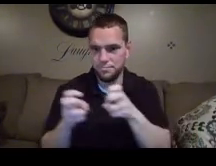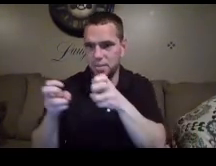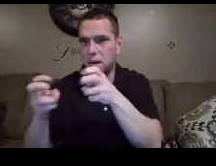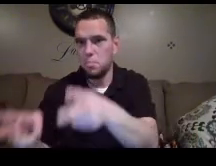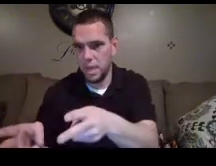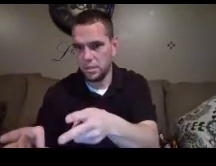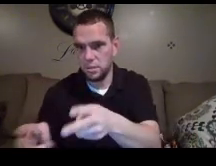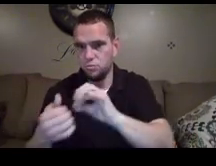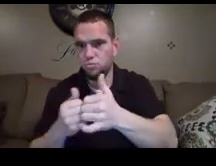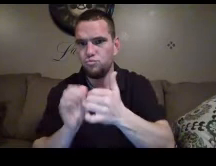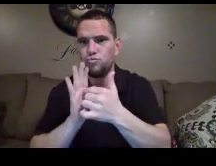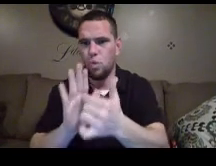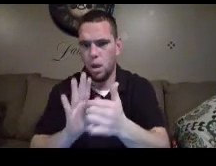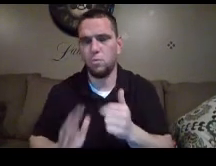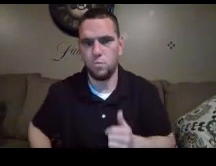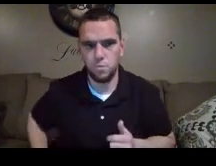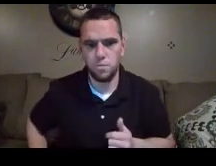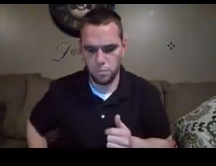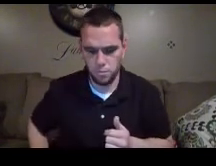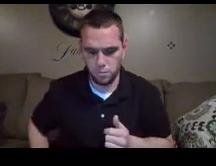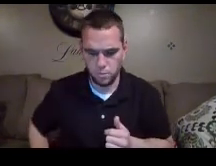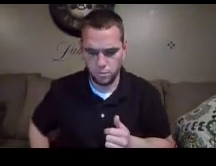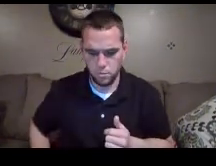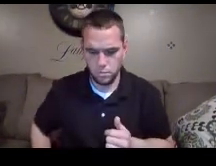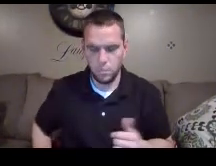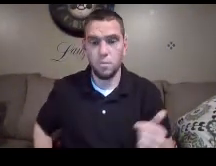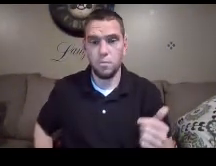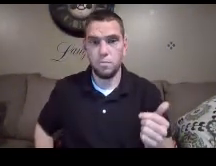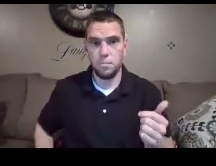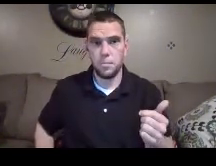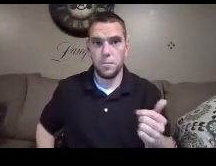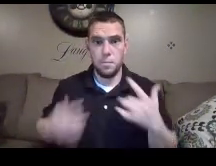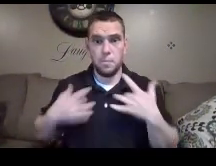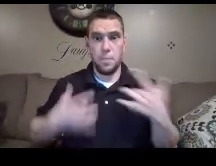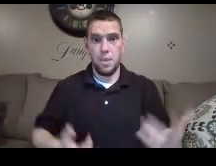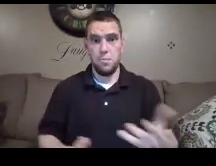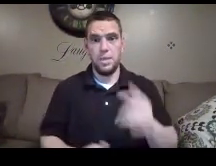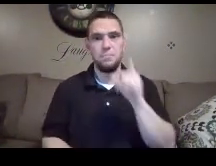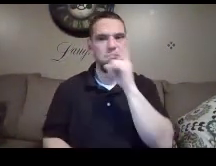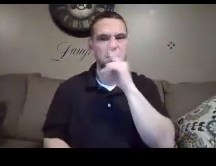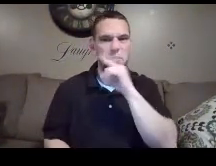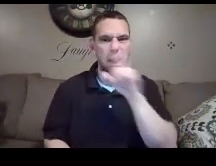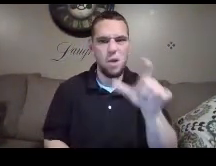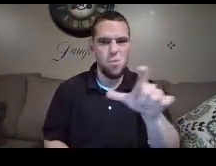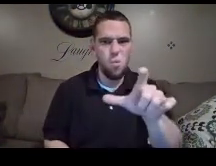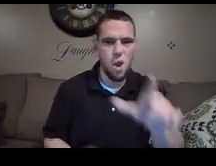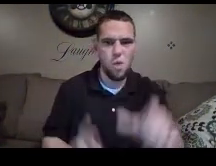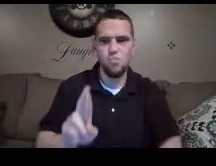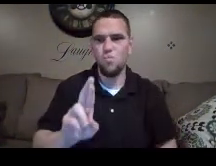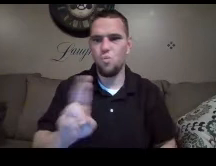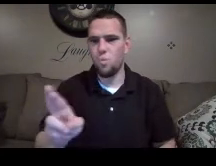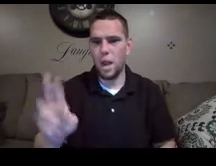So, I need to open up the context menu. I mean-- typically with the mouse we would right click on that. And I do get an option to